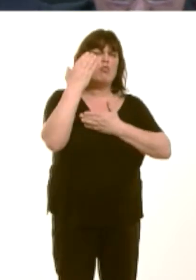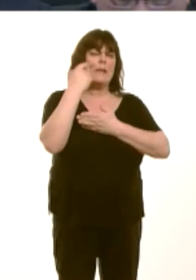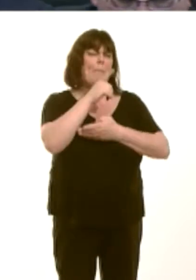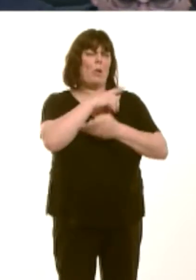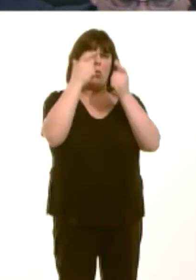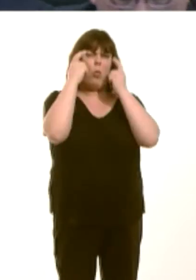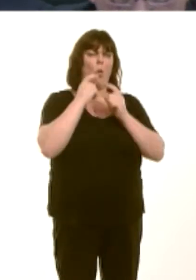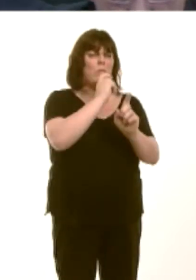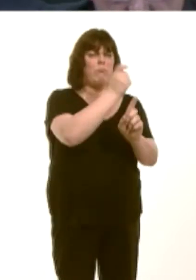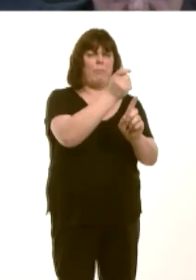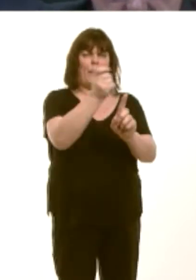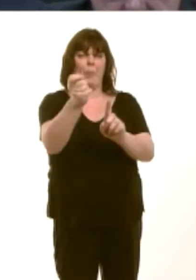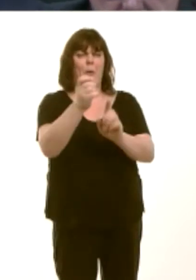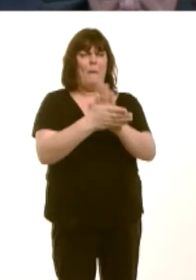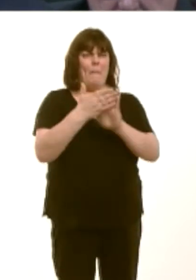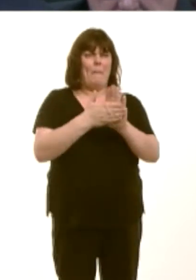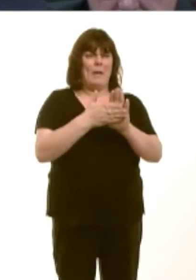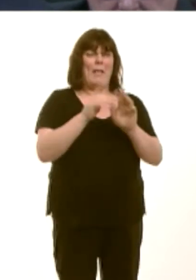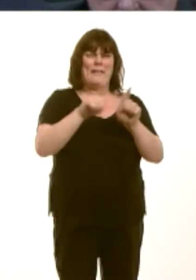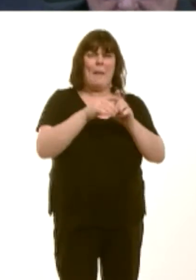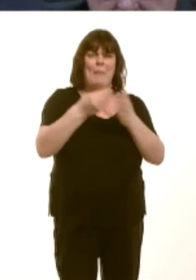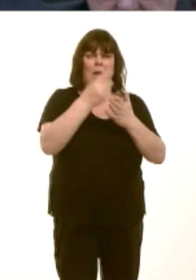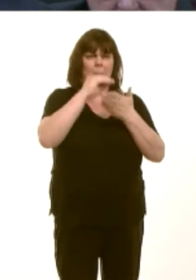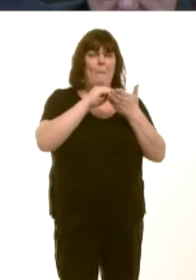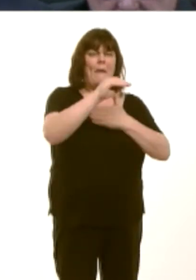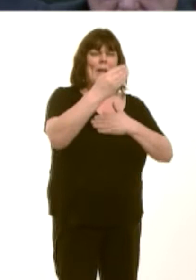That would have employed 9,000 nurses or 2,500 consultants.